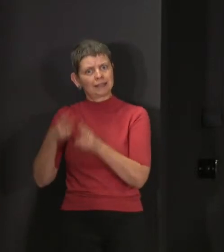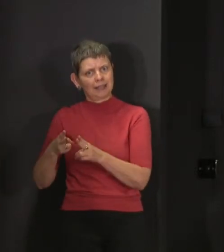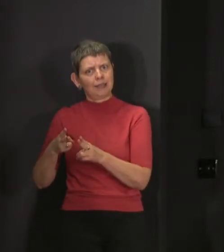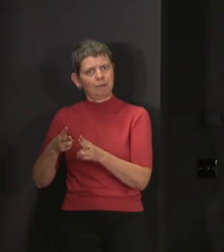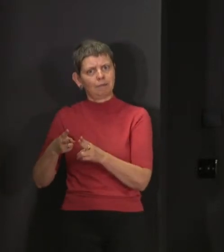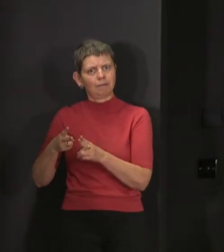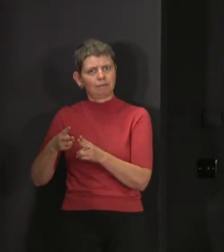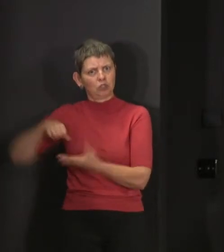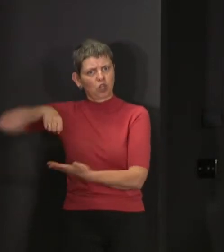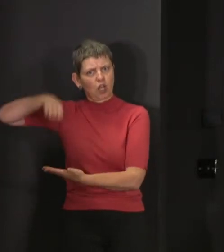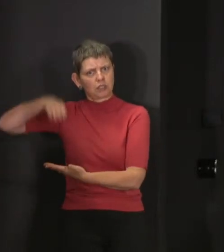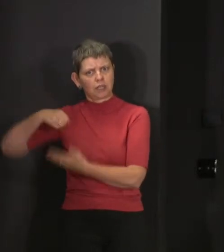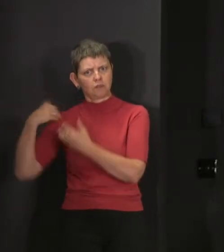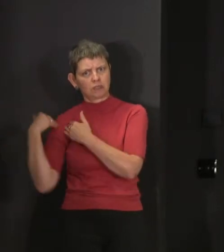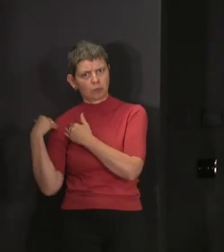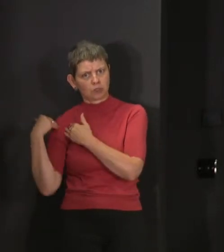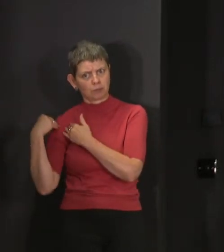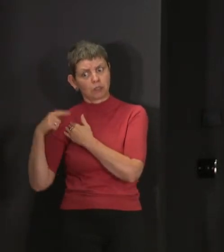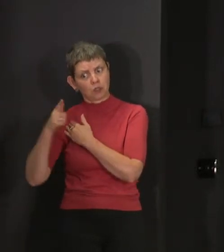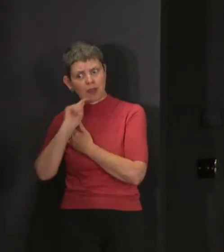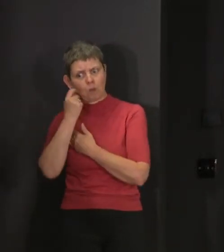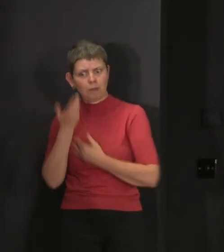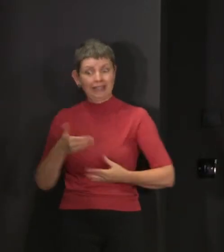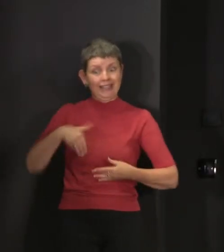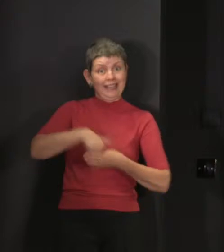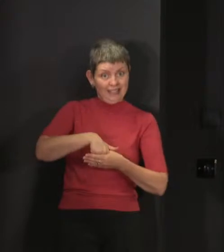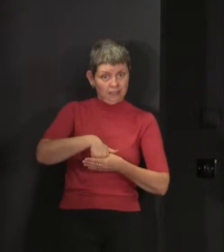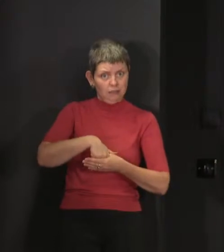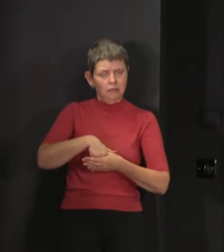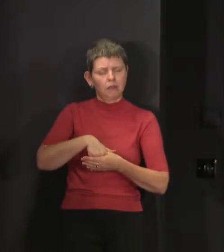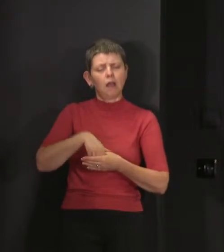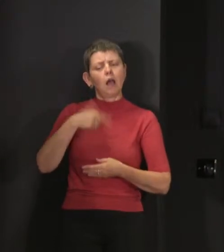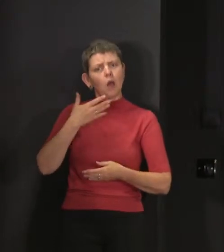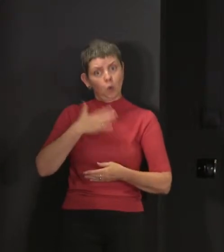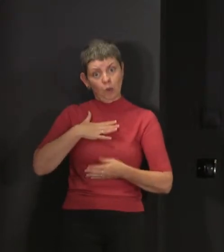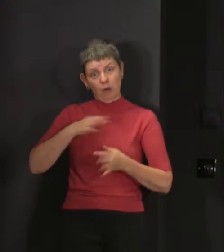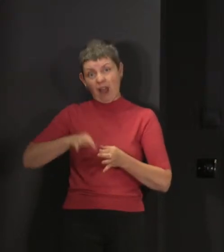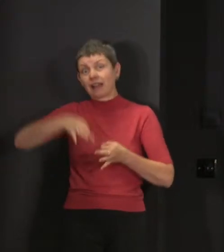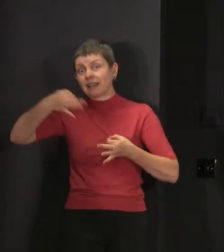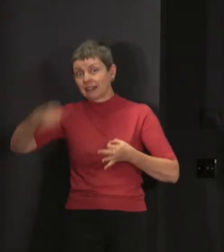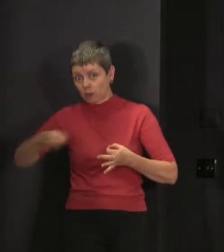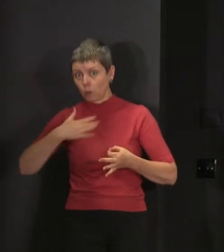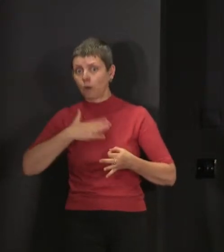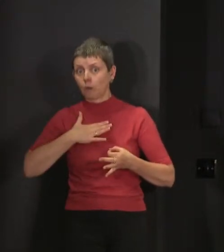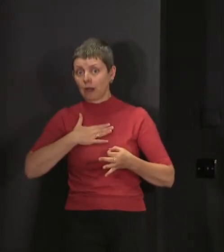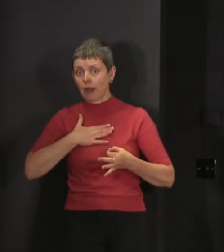be part of a mix and we will certainly try and to encourage extension of that and, particularly,